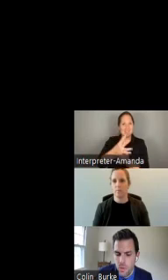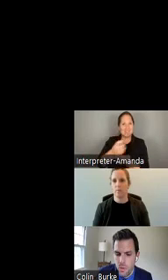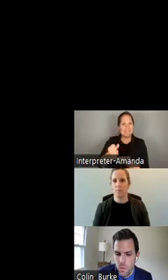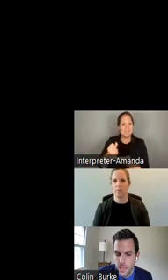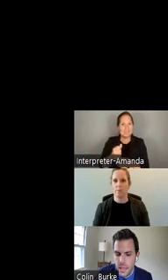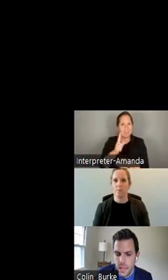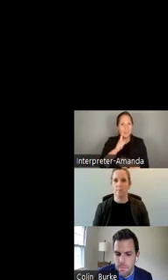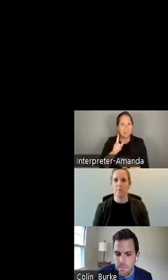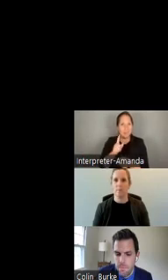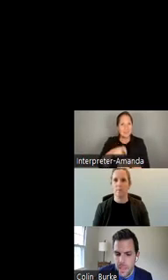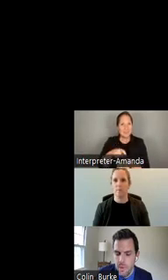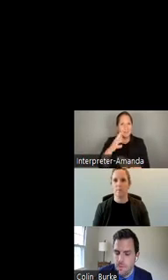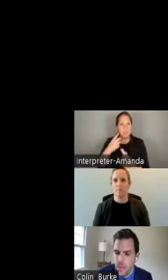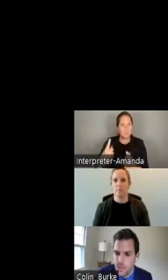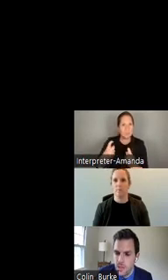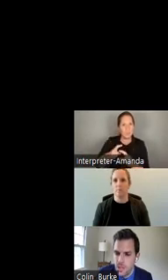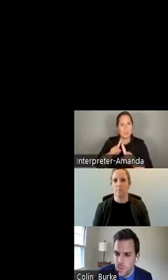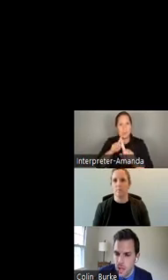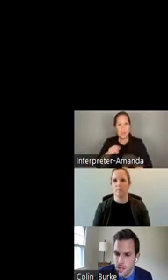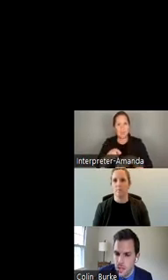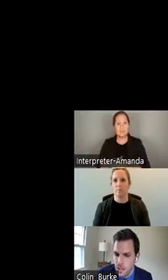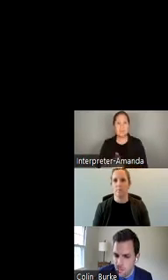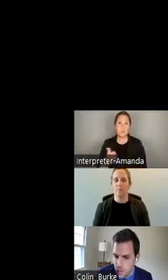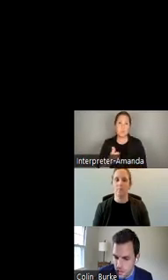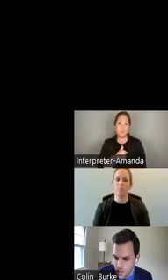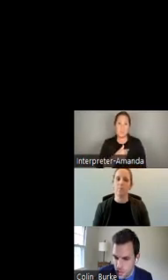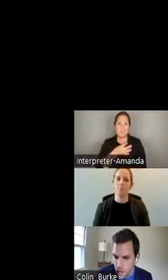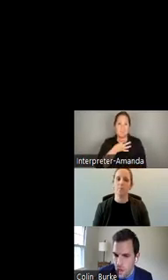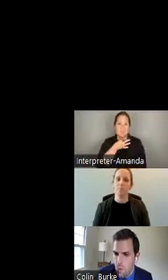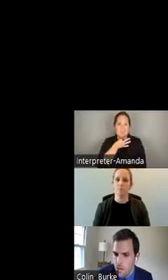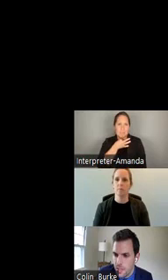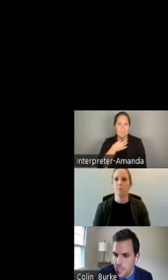out we um have become very interested as well in the study of resilience one of the